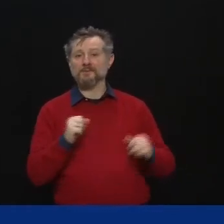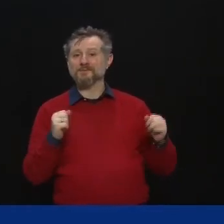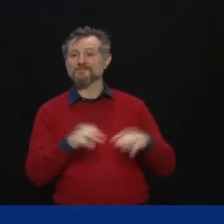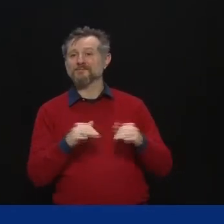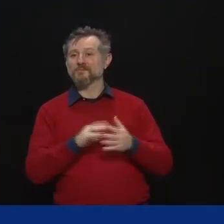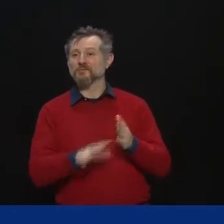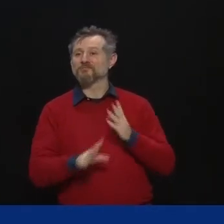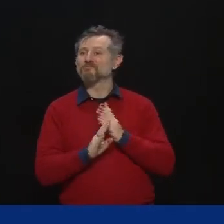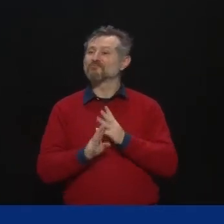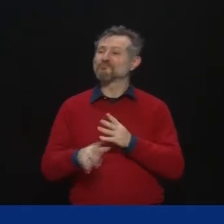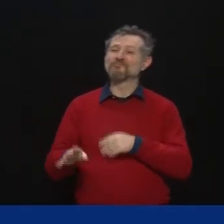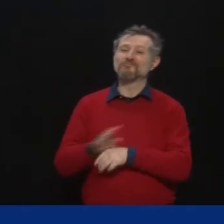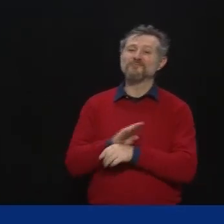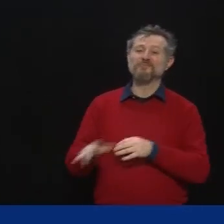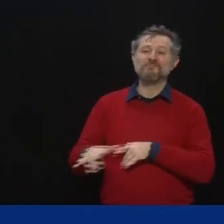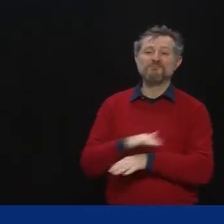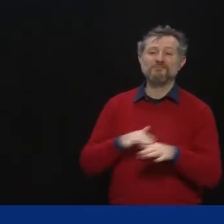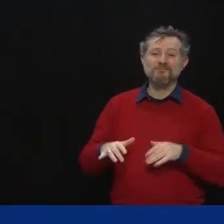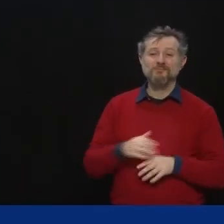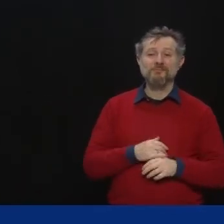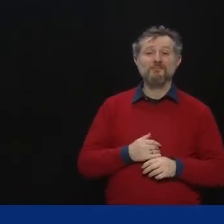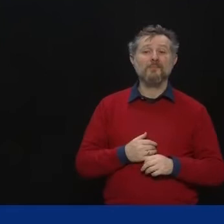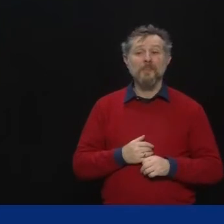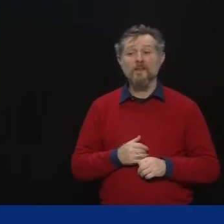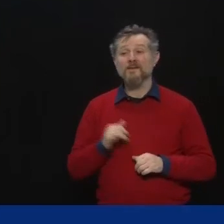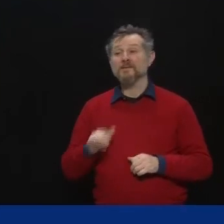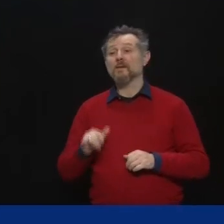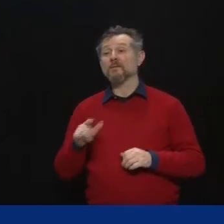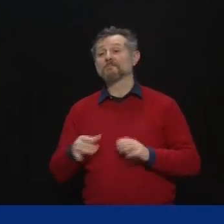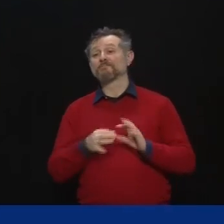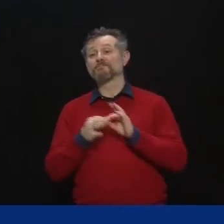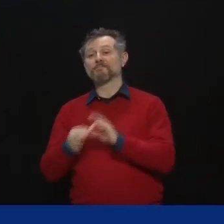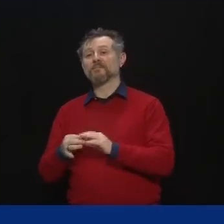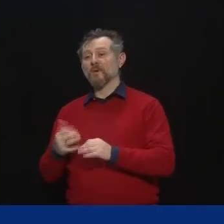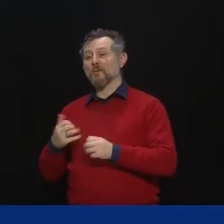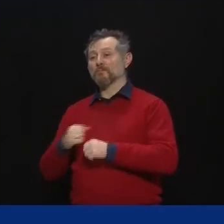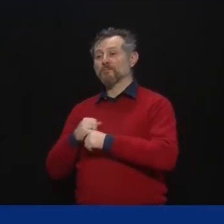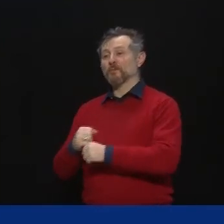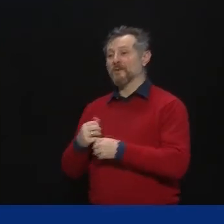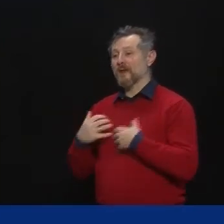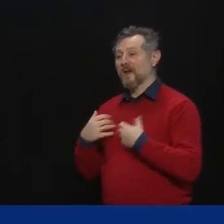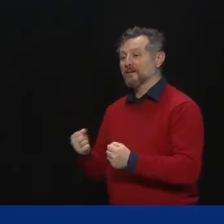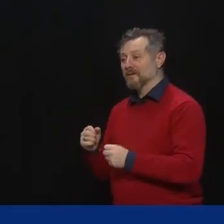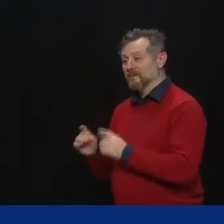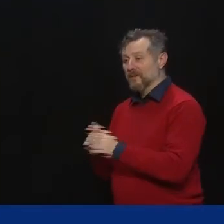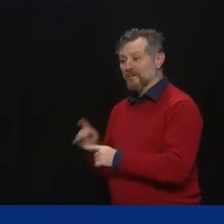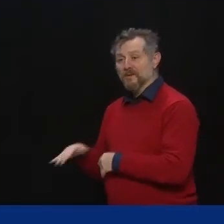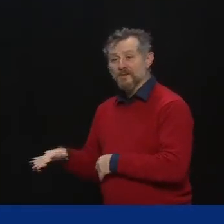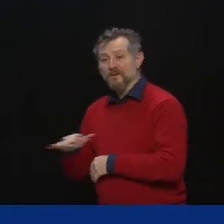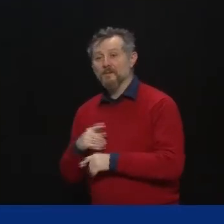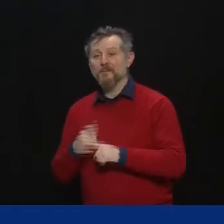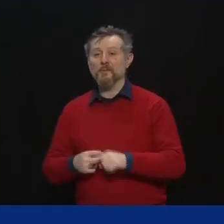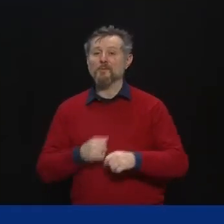ALSO THE ECONOMIC IMPACT. PARTICULARLY UPDATE ARE IN SMALL TOWNS AND THAT'S LIKELIHOOD OF THEIR AUTONOMY.